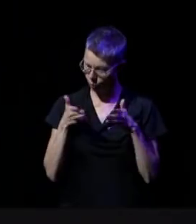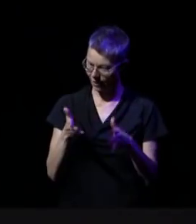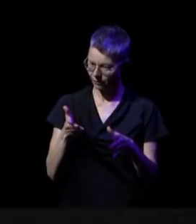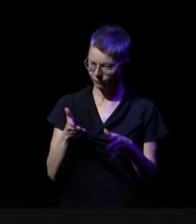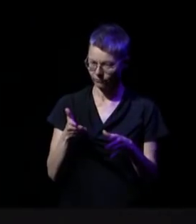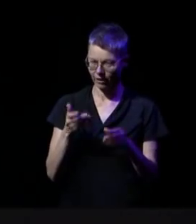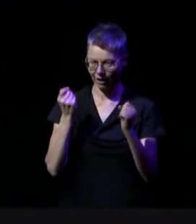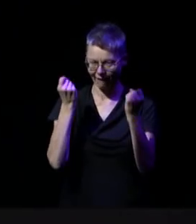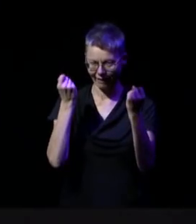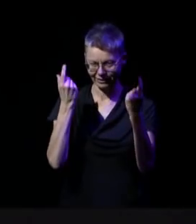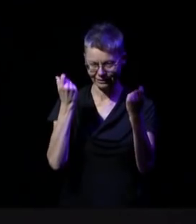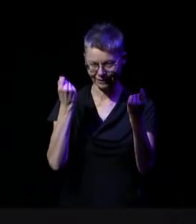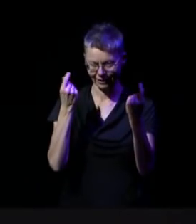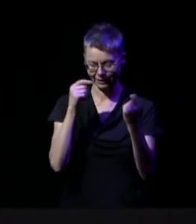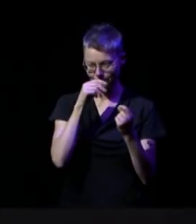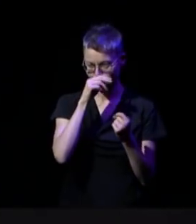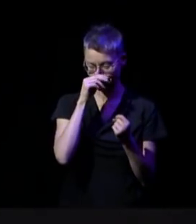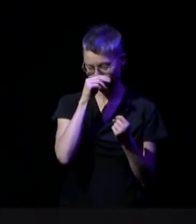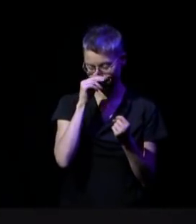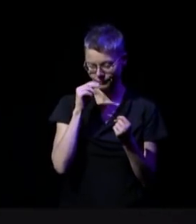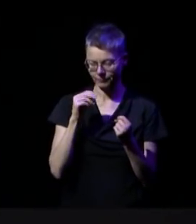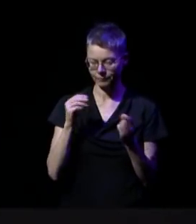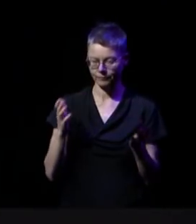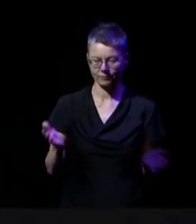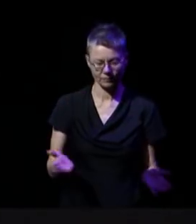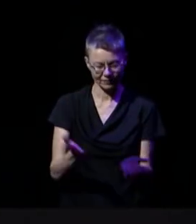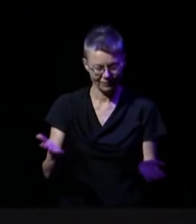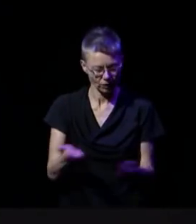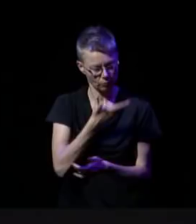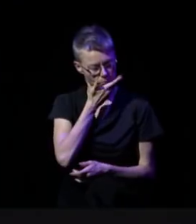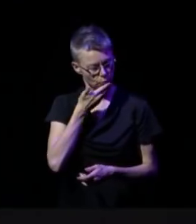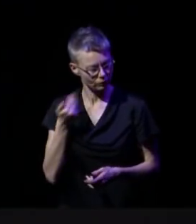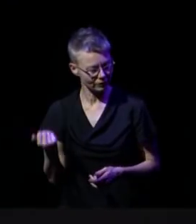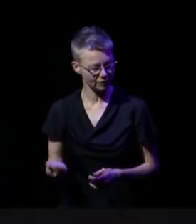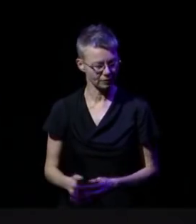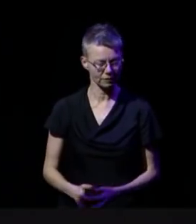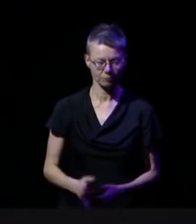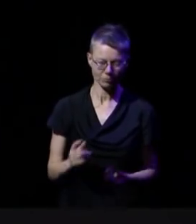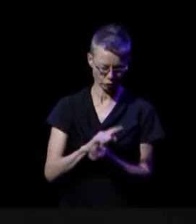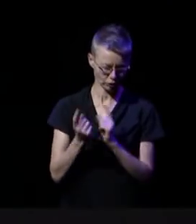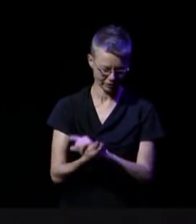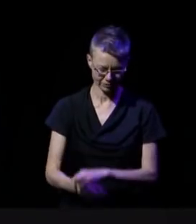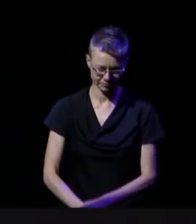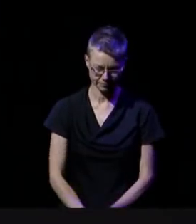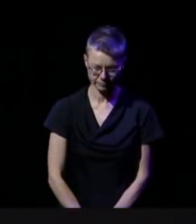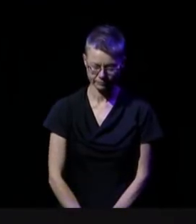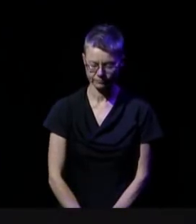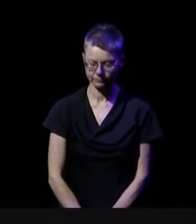of understanding and cultivating beauty so that what they are trying